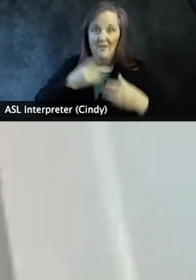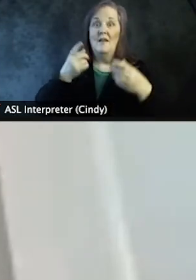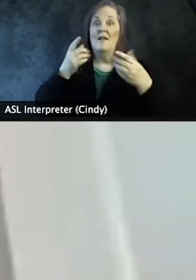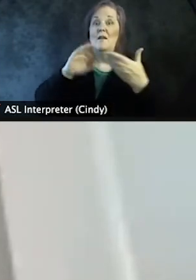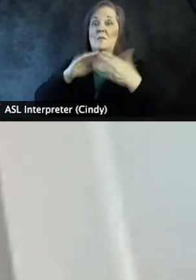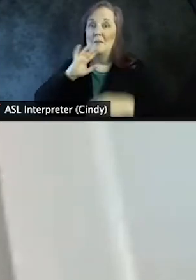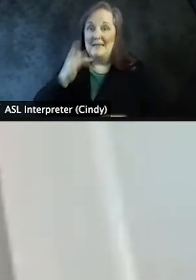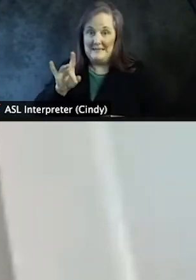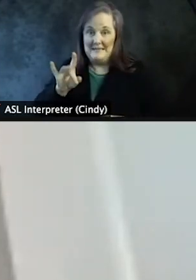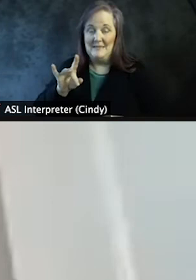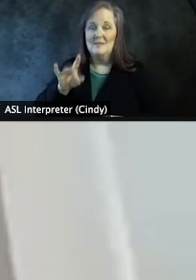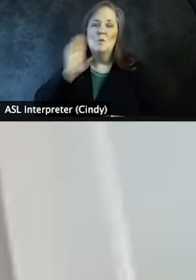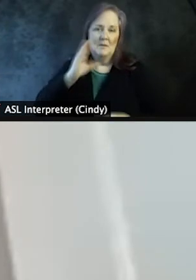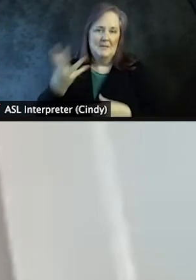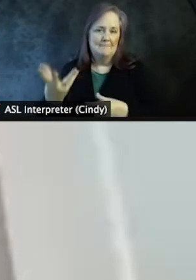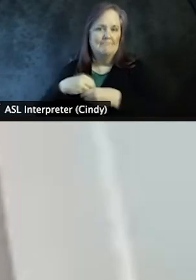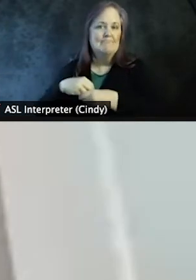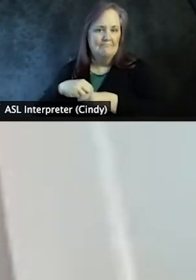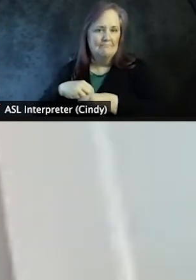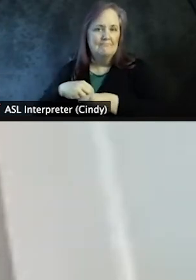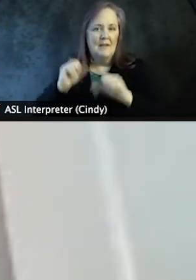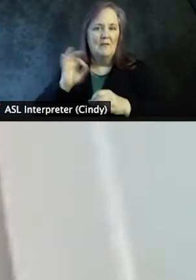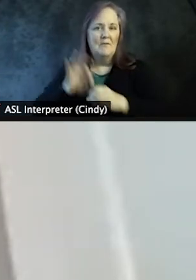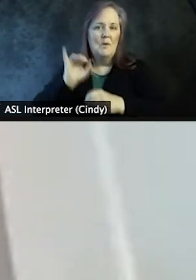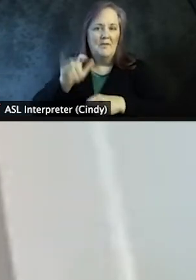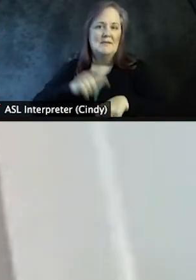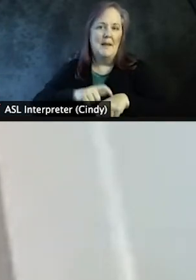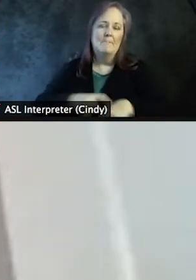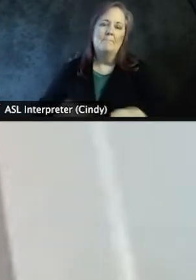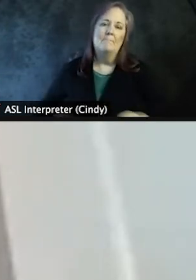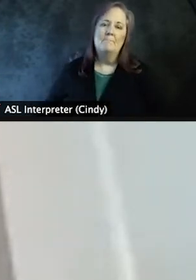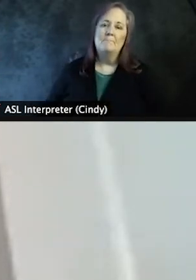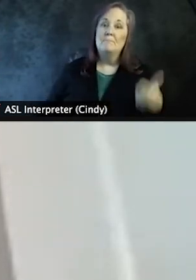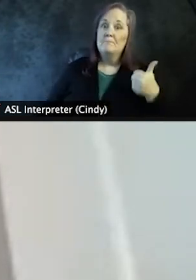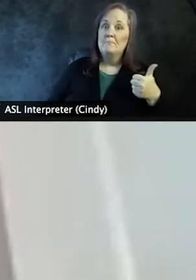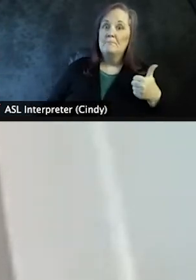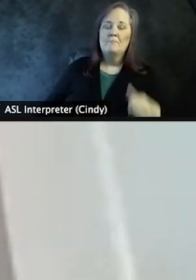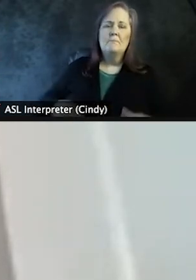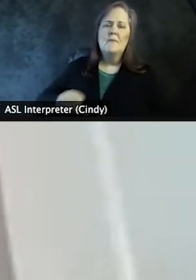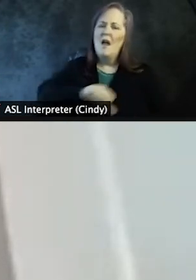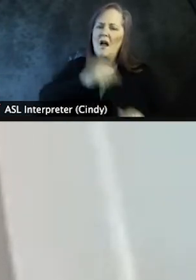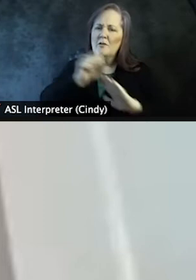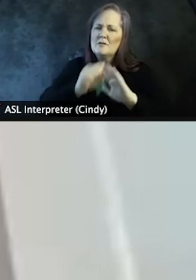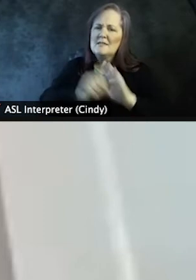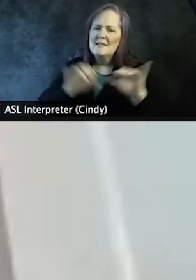Under California's current rules for taxing property, most of the time when a property changes hands its property tax